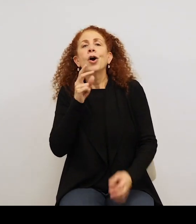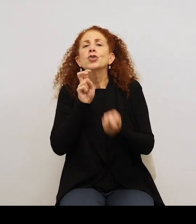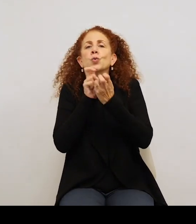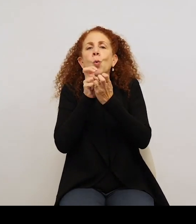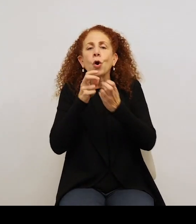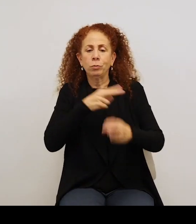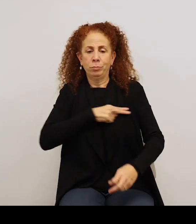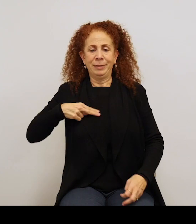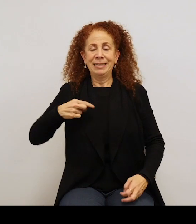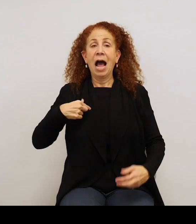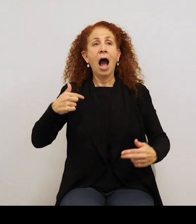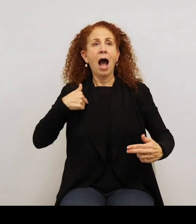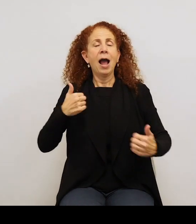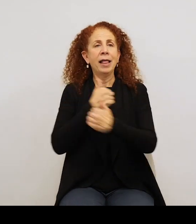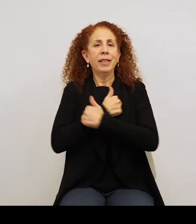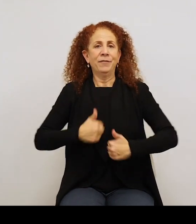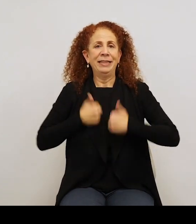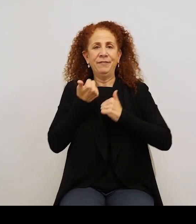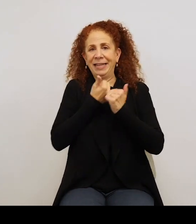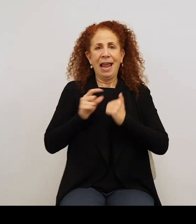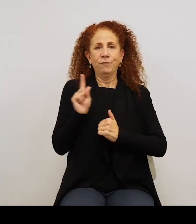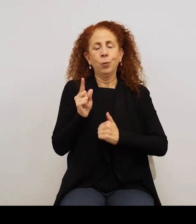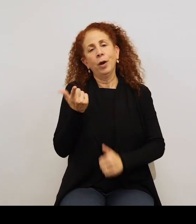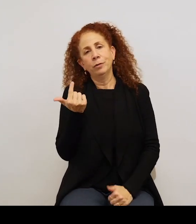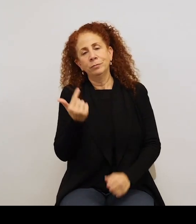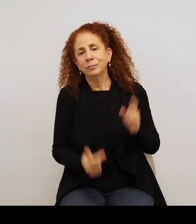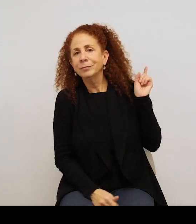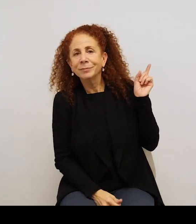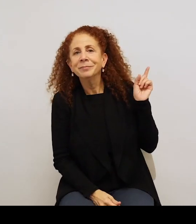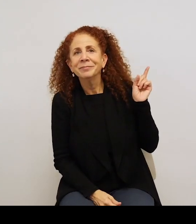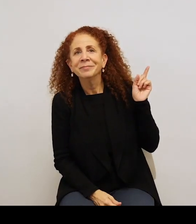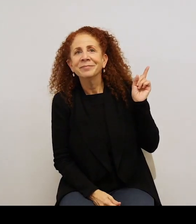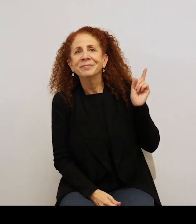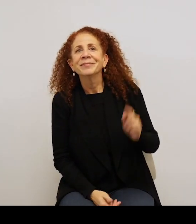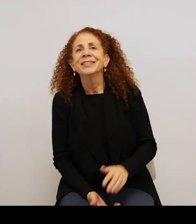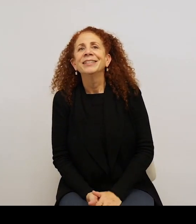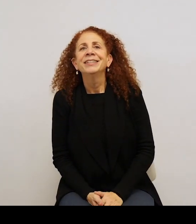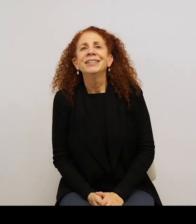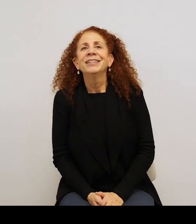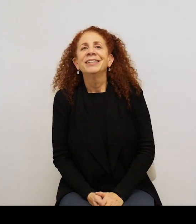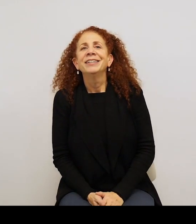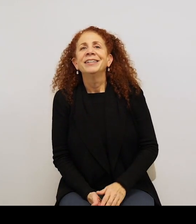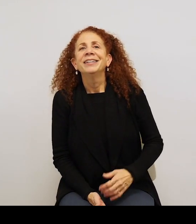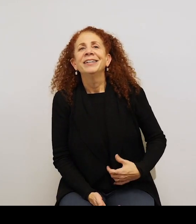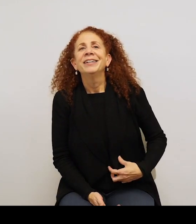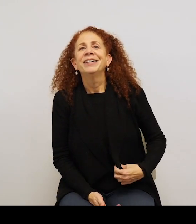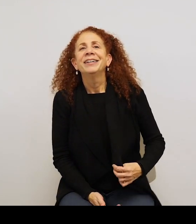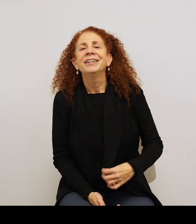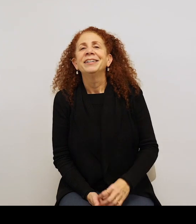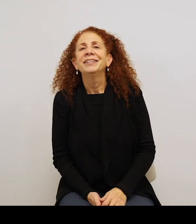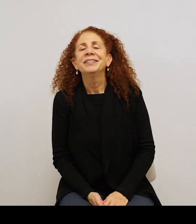it says I love living everywhere. So there is--